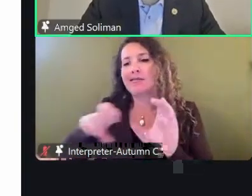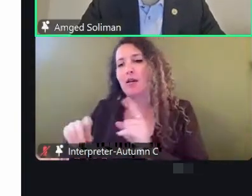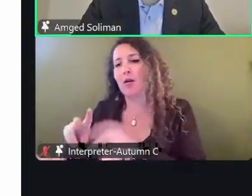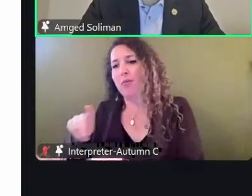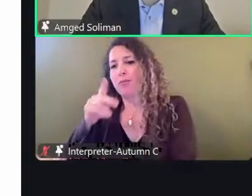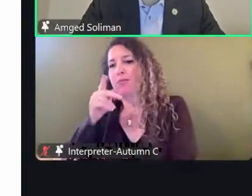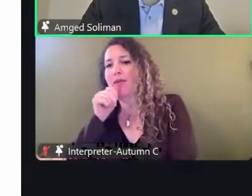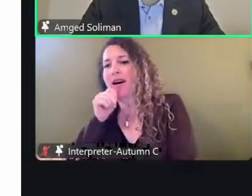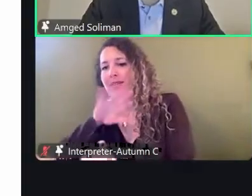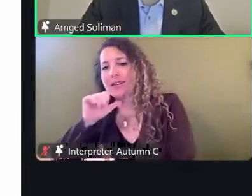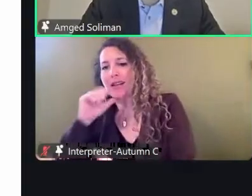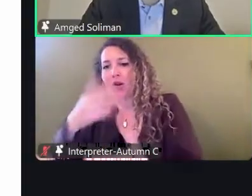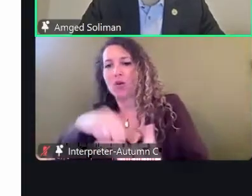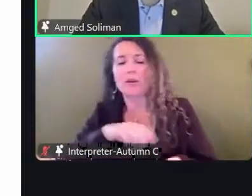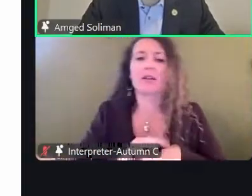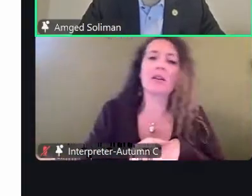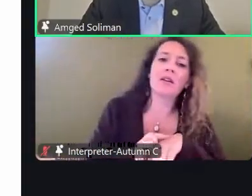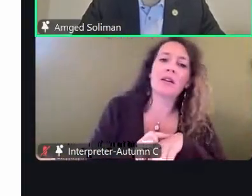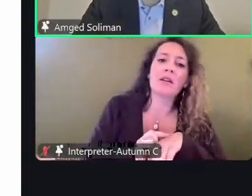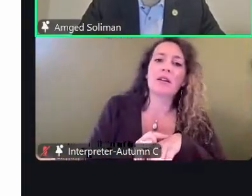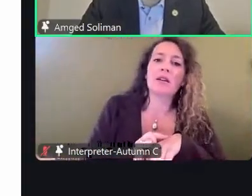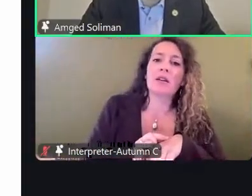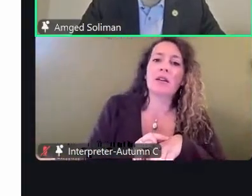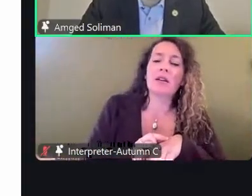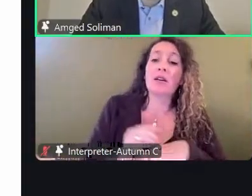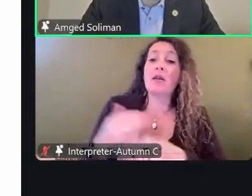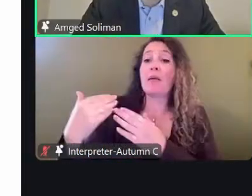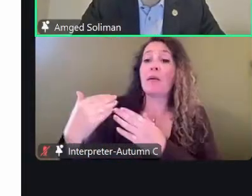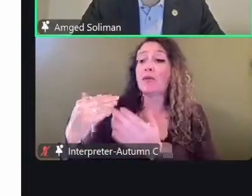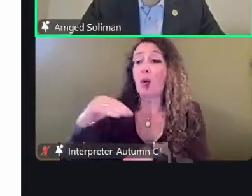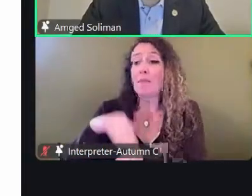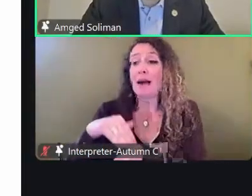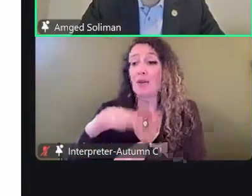has not has noted their position that medical schools are responsible for their own compliance